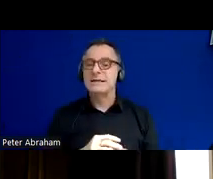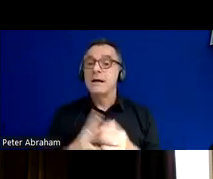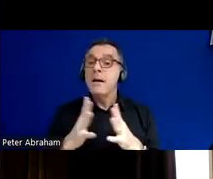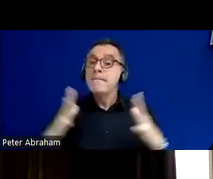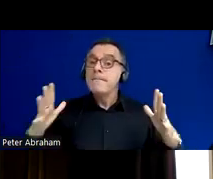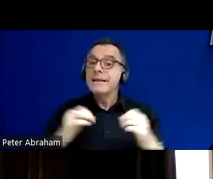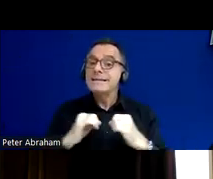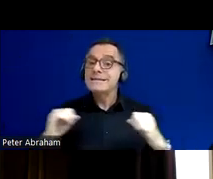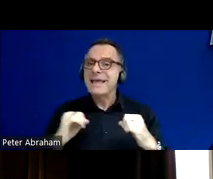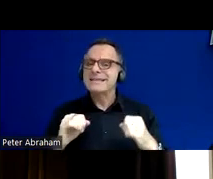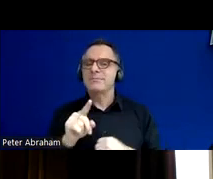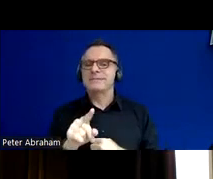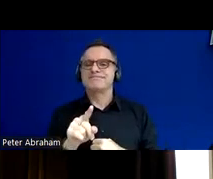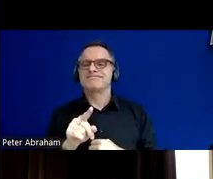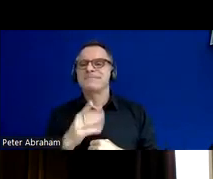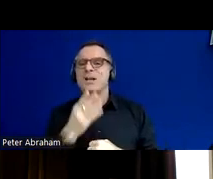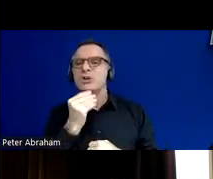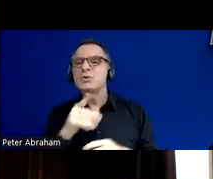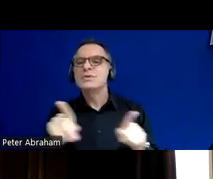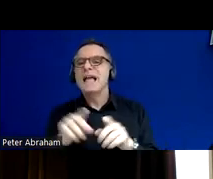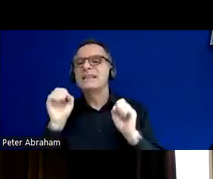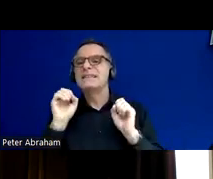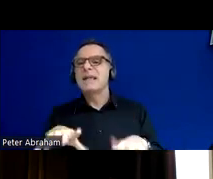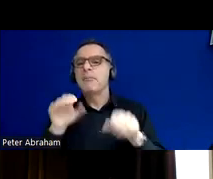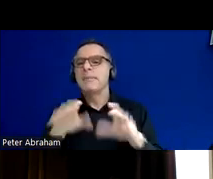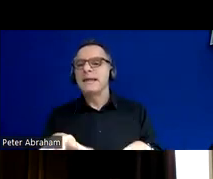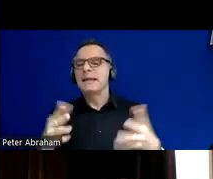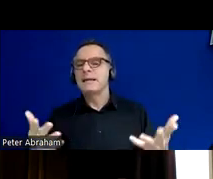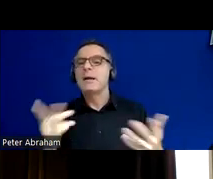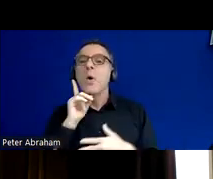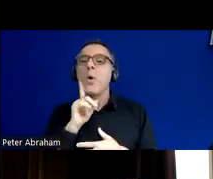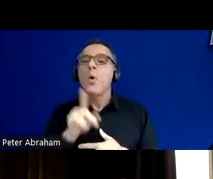that did tend to be used a little bit as a dumping ground as well, so it was always a challenge when